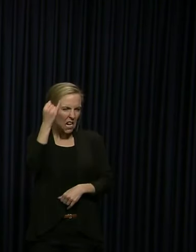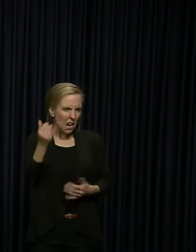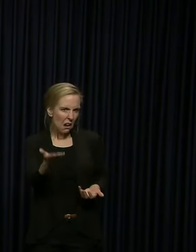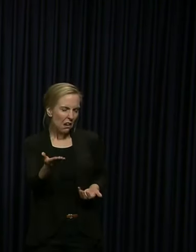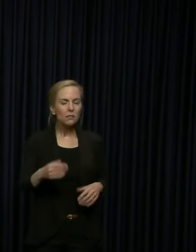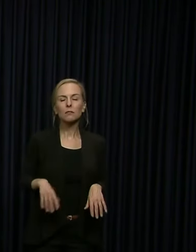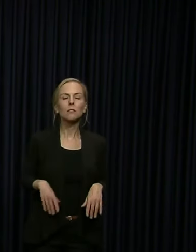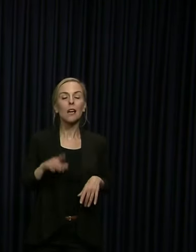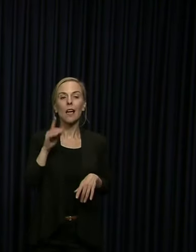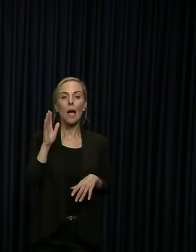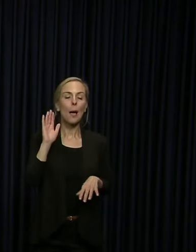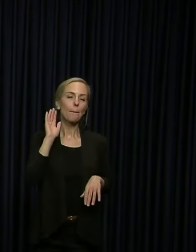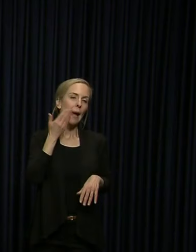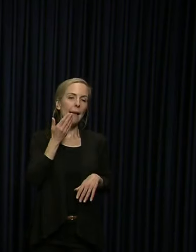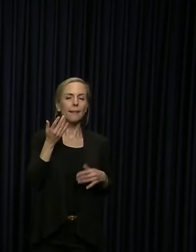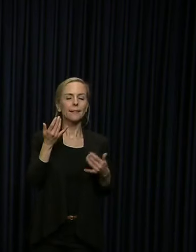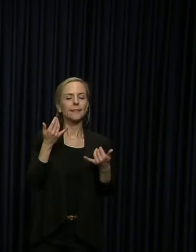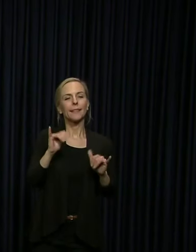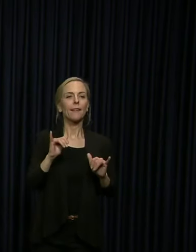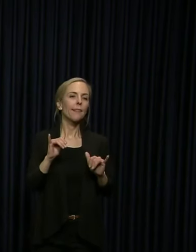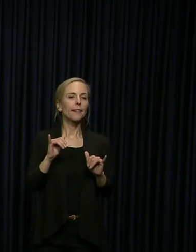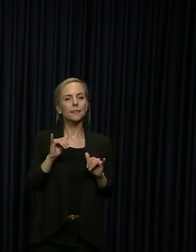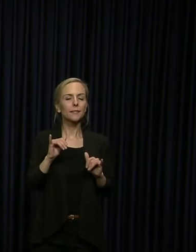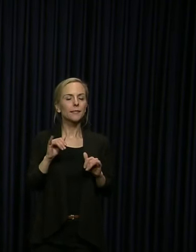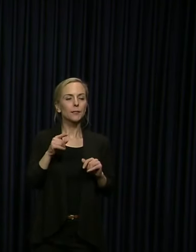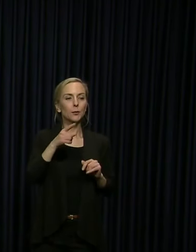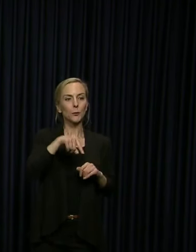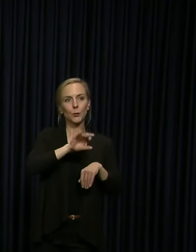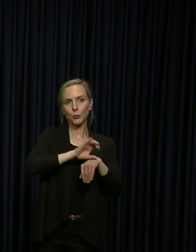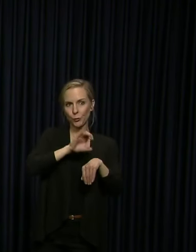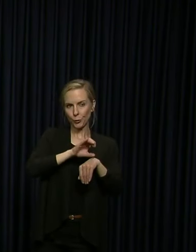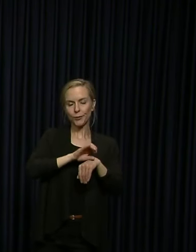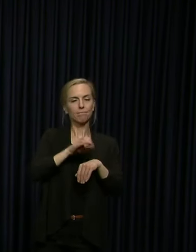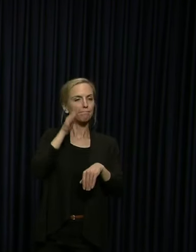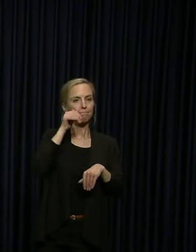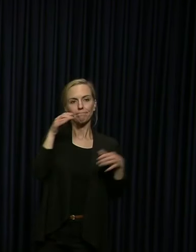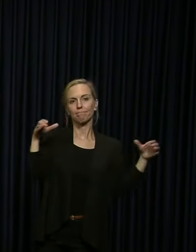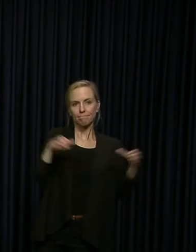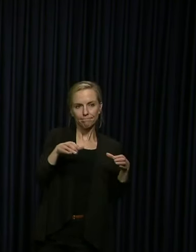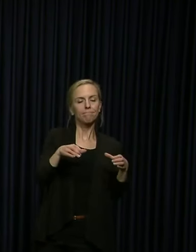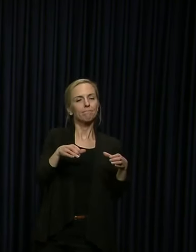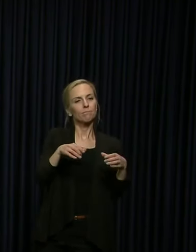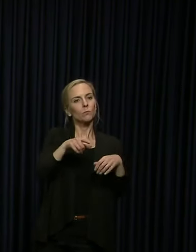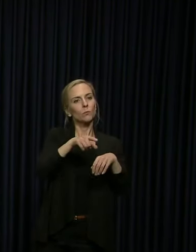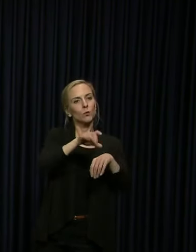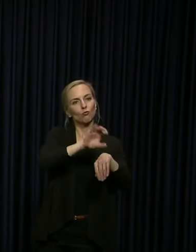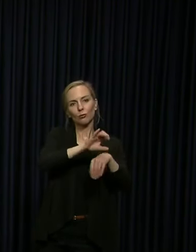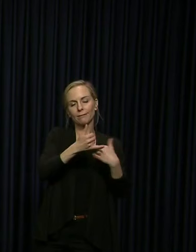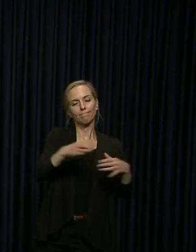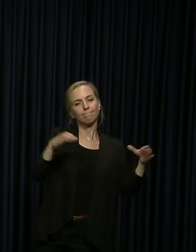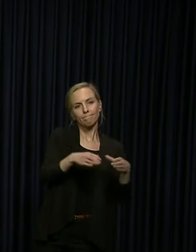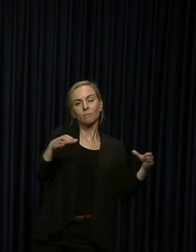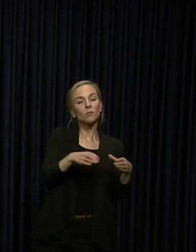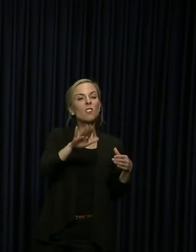GENERATION. IT IS OUR CHANCE TO BE A GREAT GENERATION. IT IS OUR CHANCE TO PASS THAT TEST OF HUMANITY AND PROVE THAT